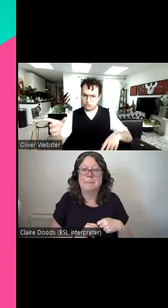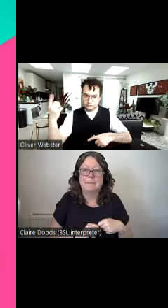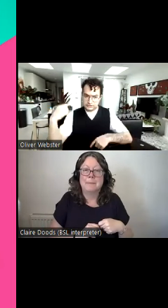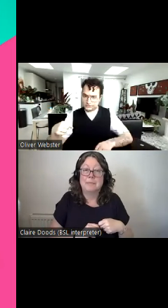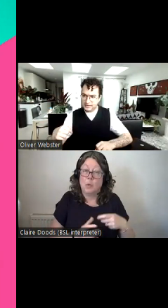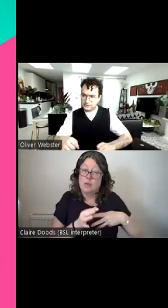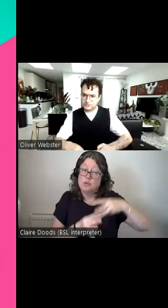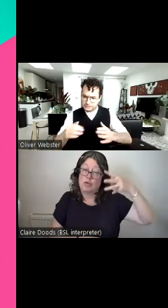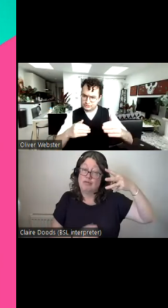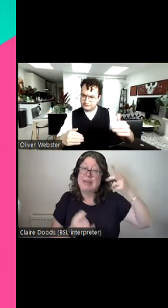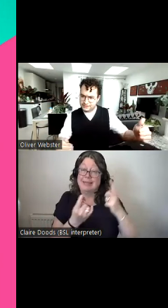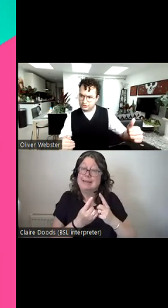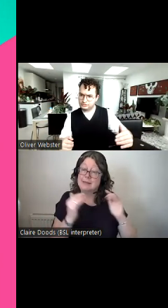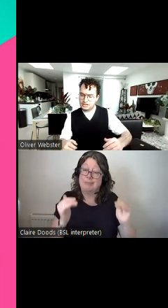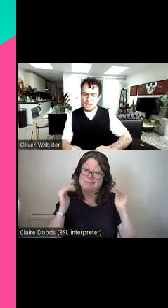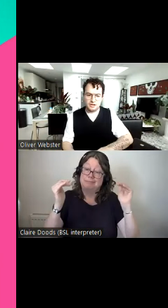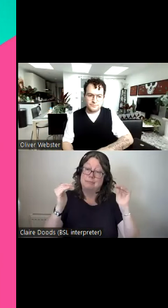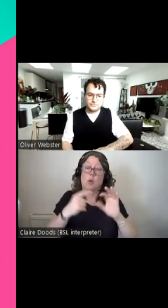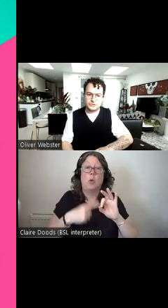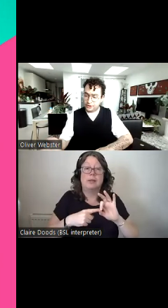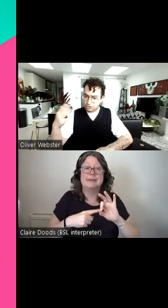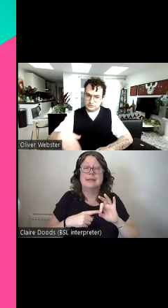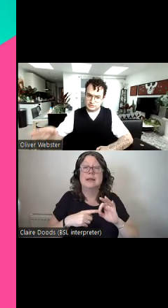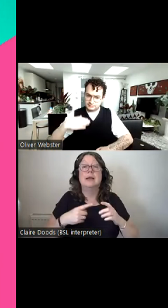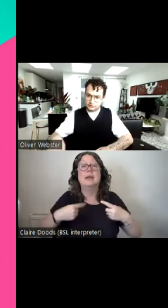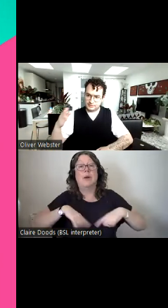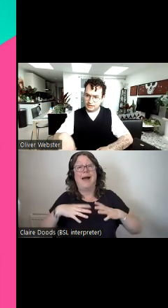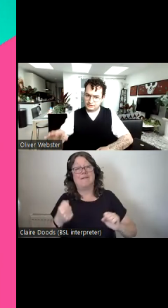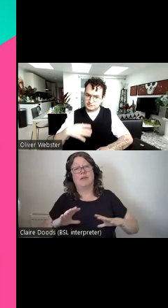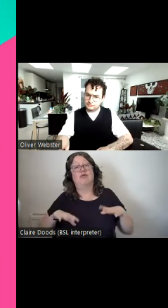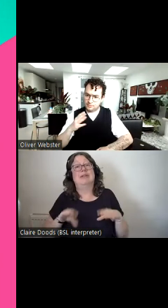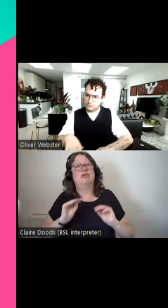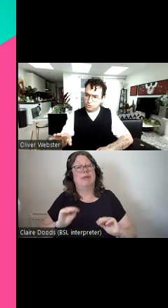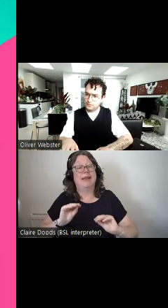on our resource page, which is a series of videos going over subtitle best practice a bit more.